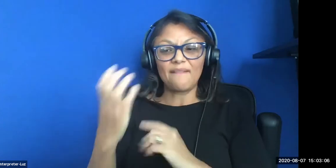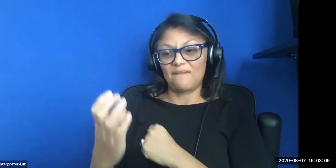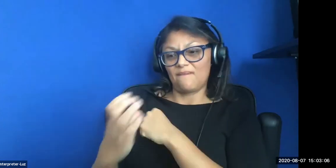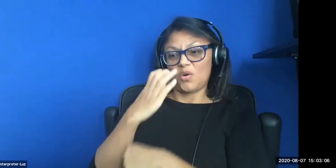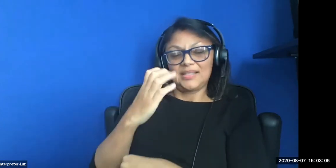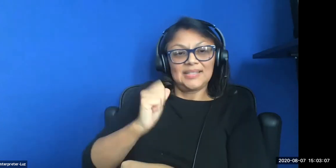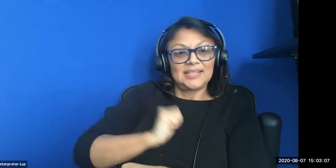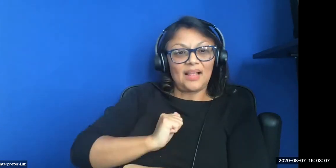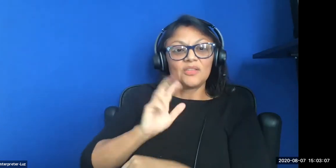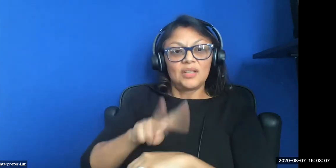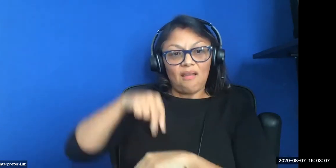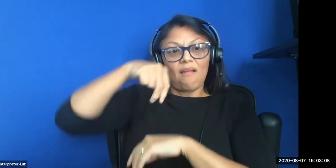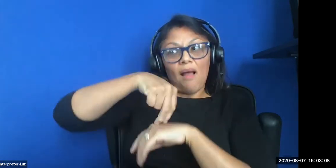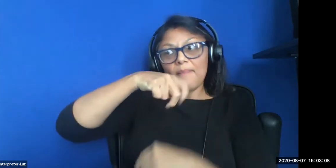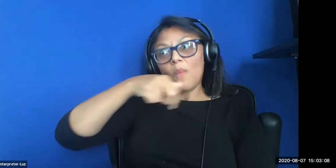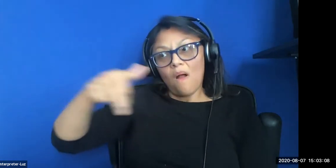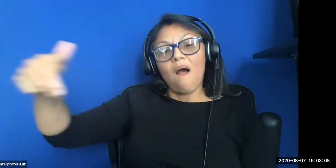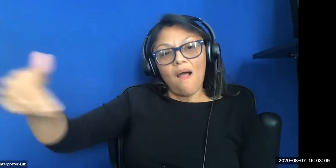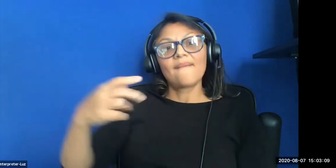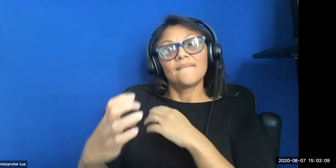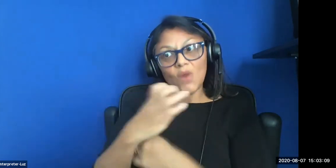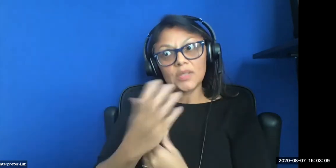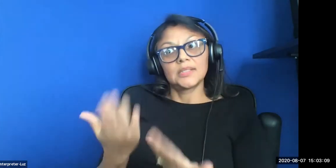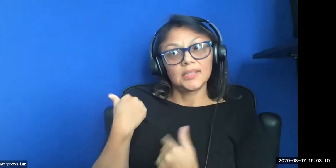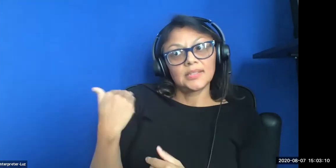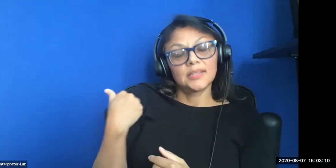Channelle Charest: I, I feel like a lot of my professors and teachers in college.